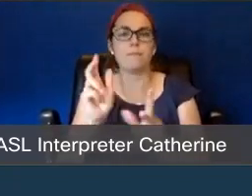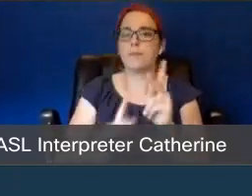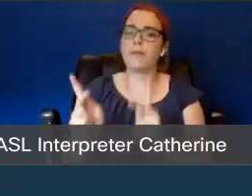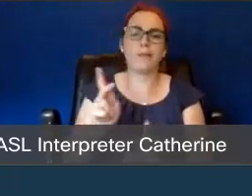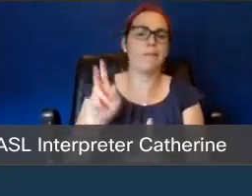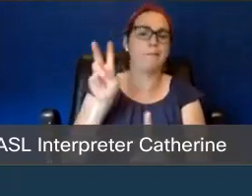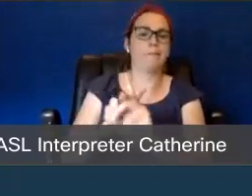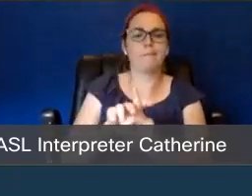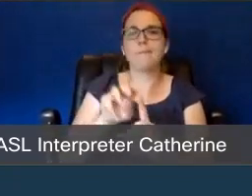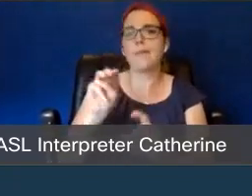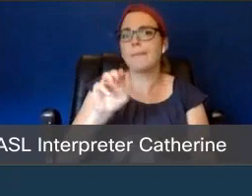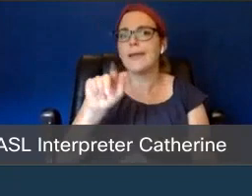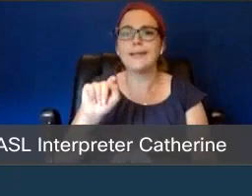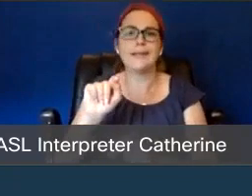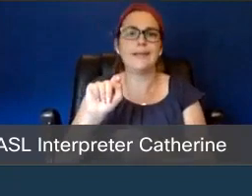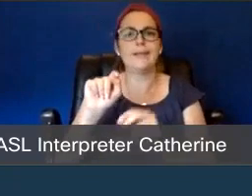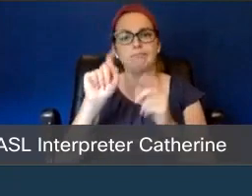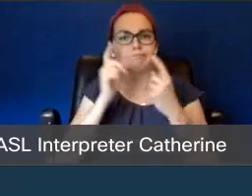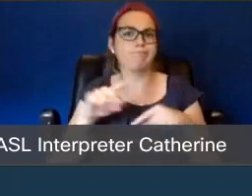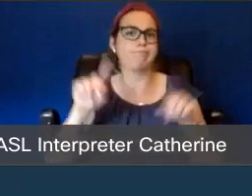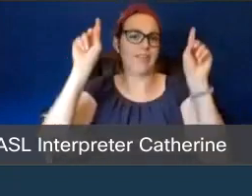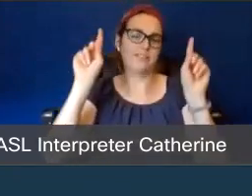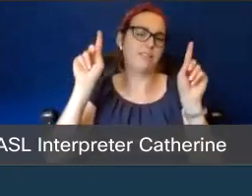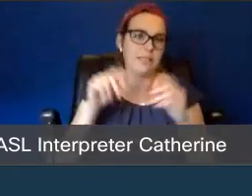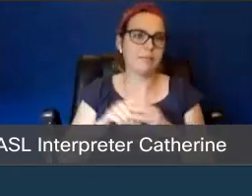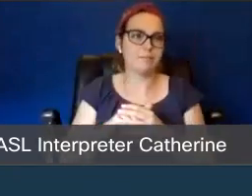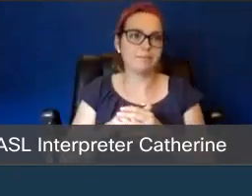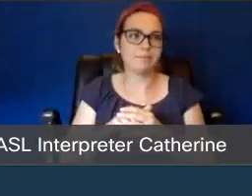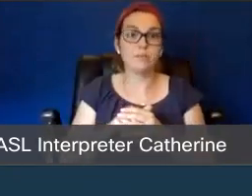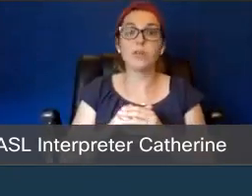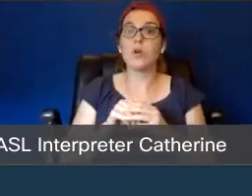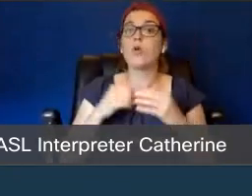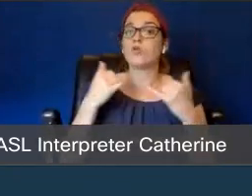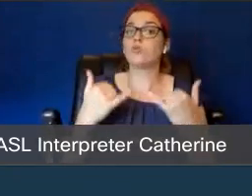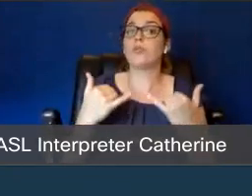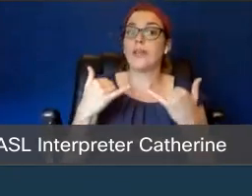It's been a pleasure to coordinate this webinar with a great partner SAMHSA, the National Association